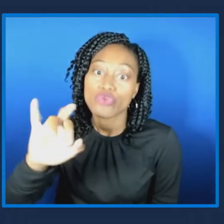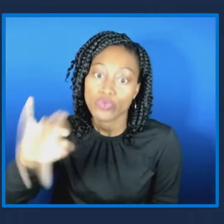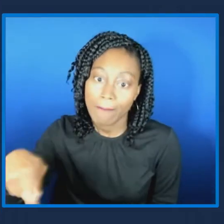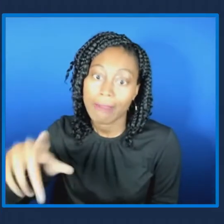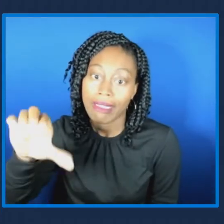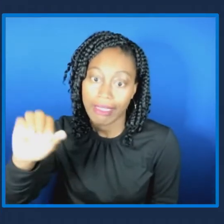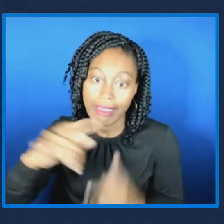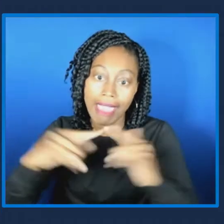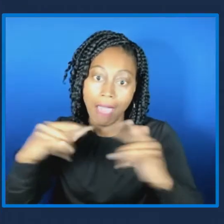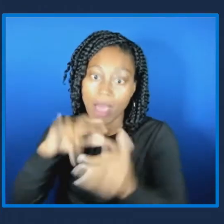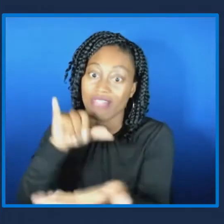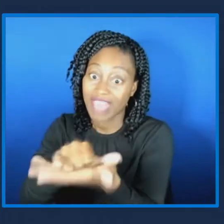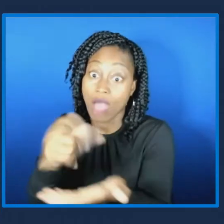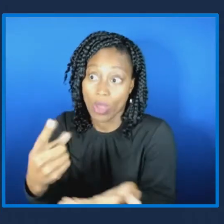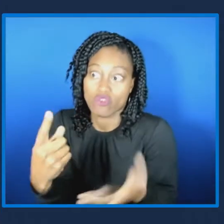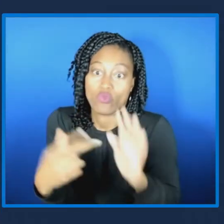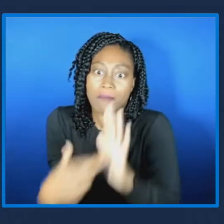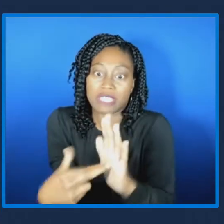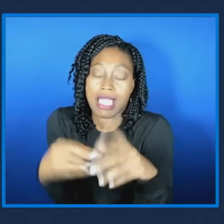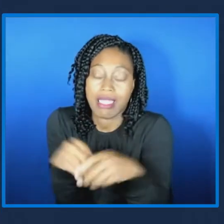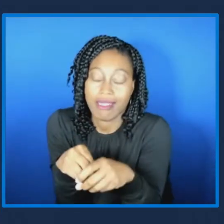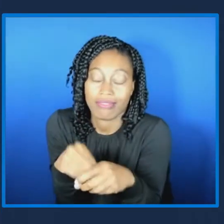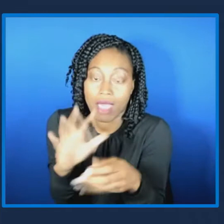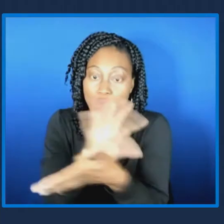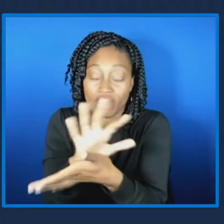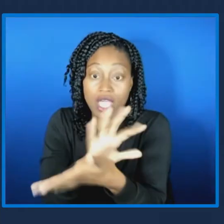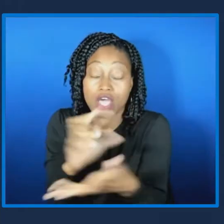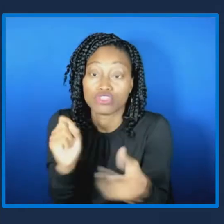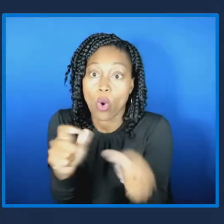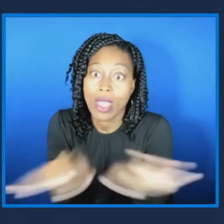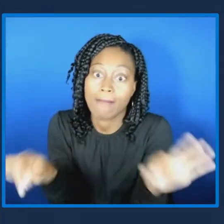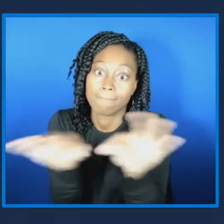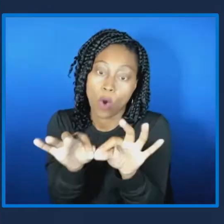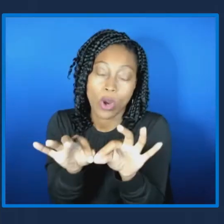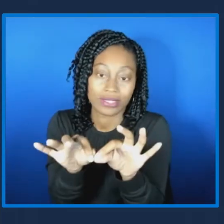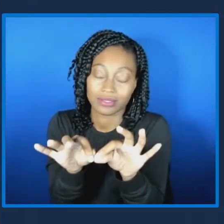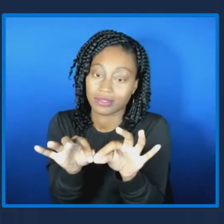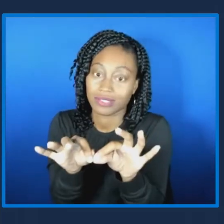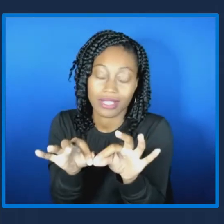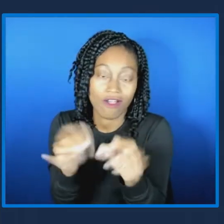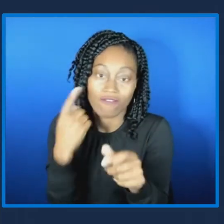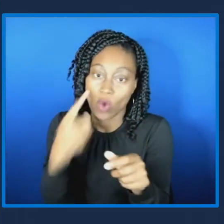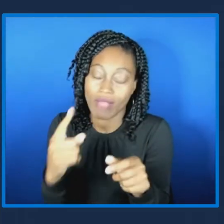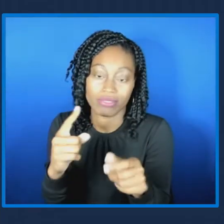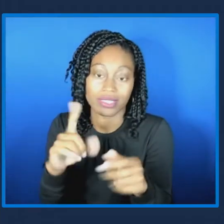within this movie was critical to the disability community. So excited about representation really, thanks Jessie.